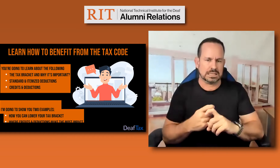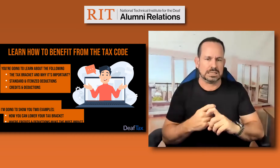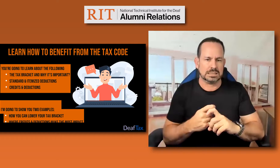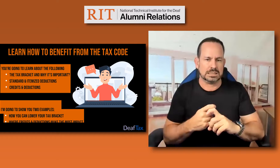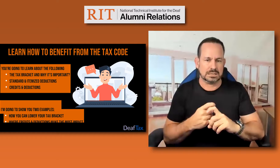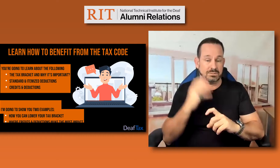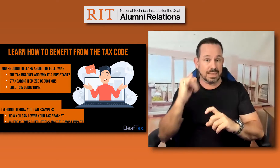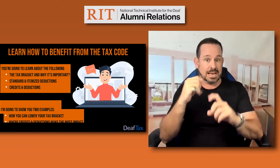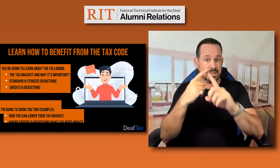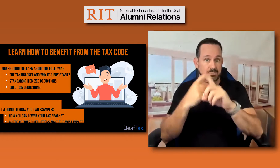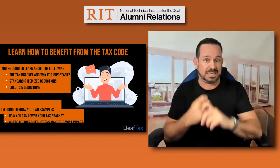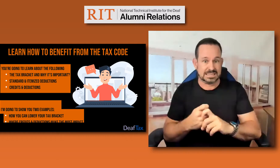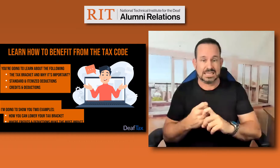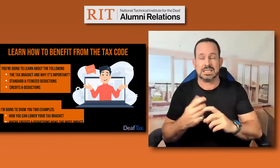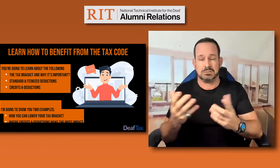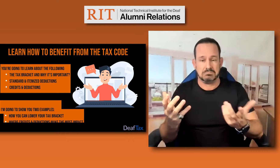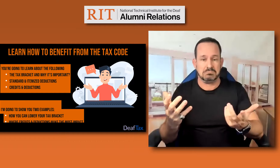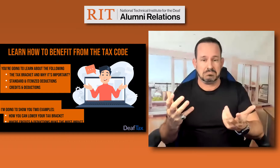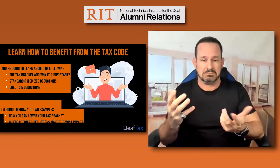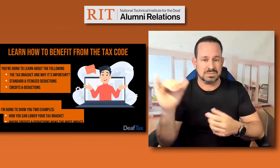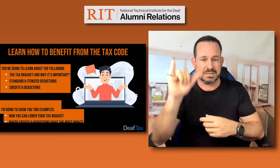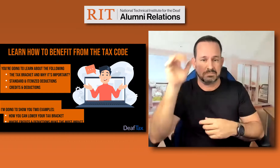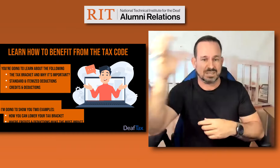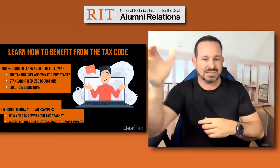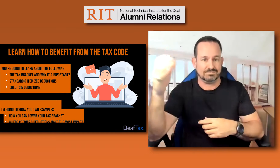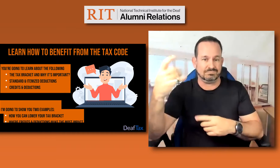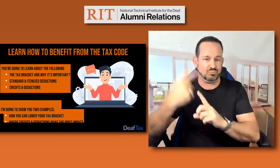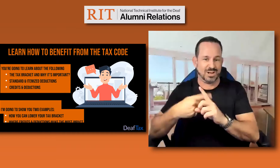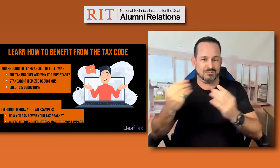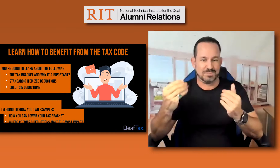We can imagine that things would get a little bit complicated,